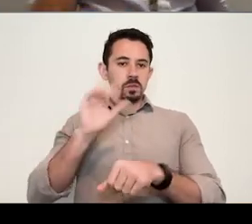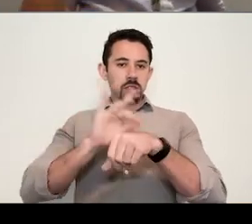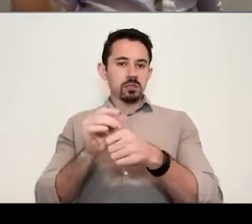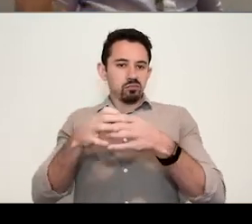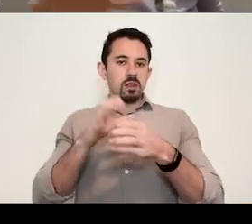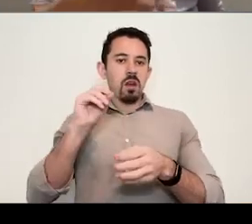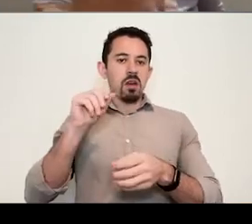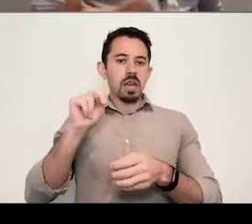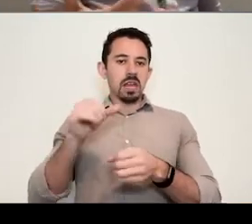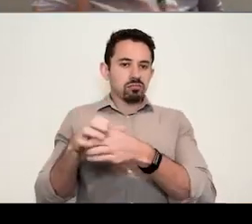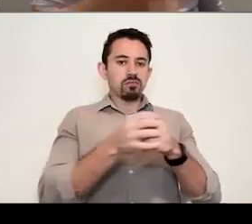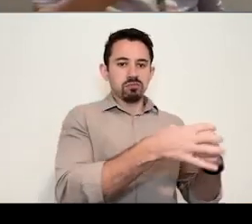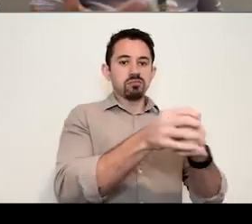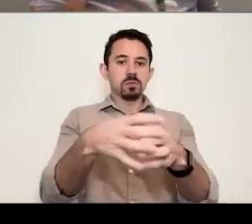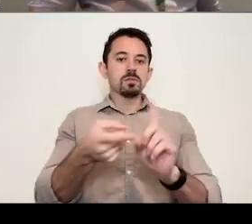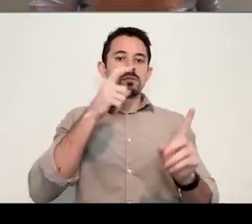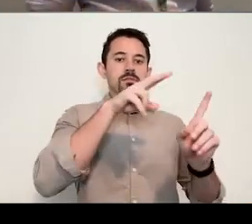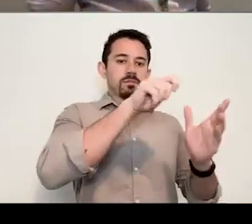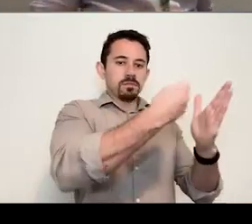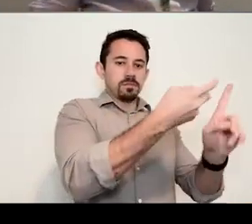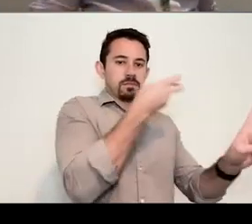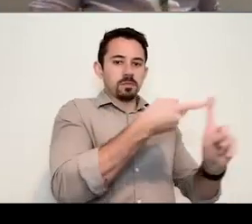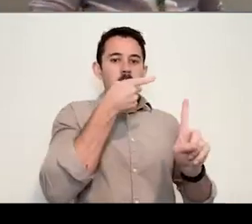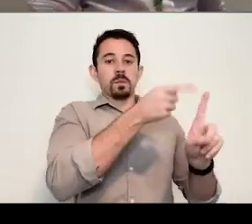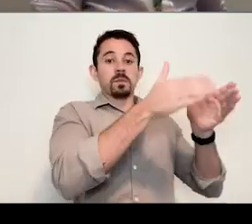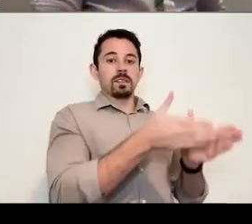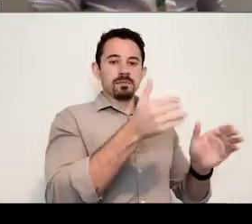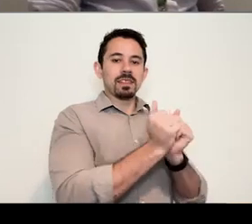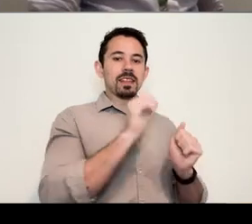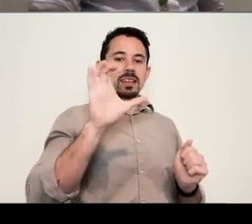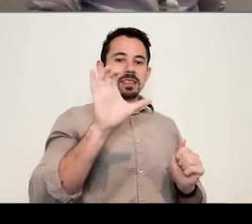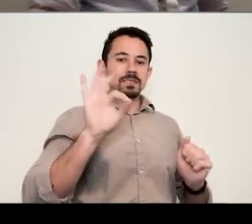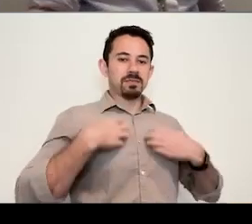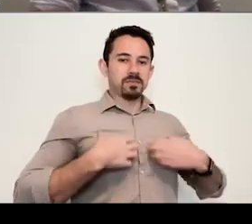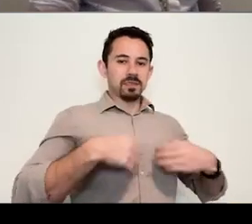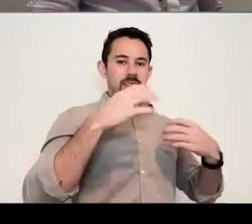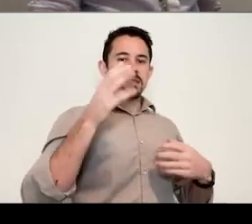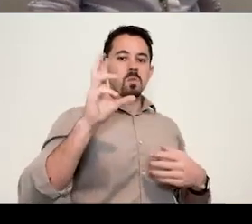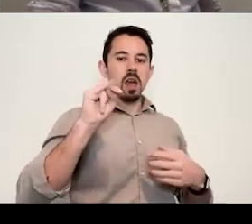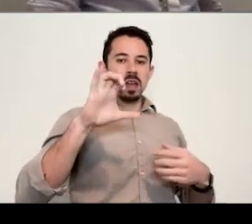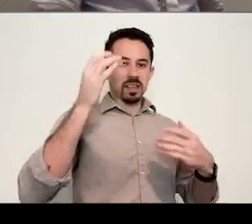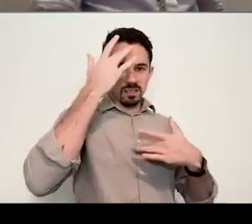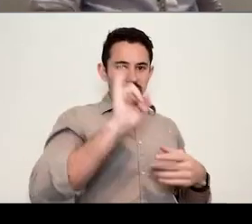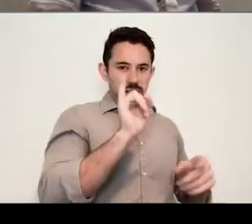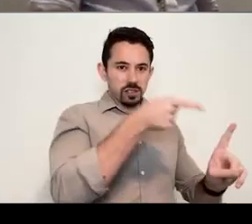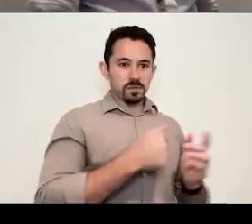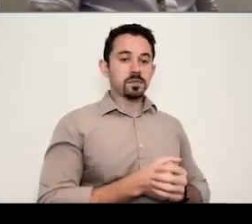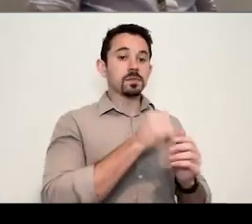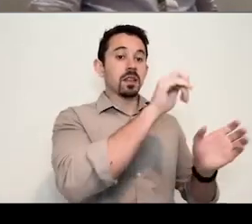the sputum of an individual with CF and a chronic lung infection. There are two colony types: mucoid